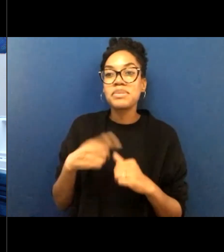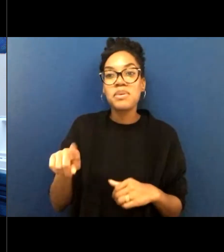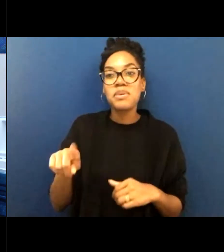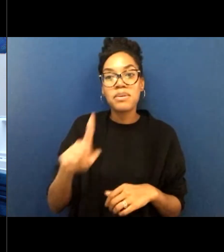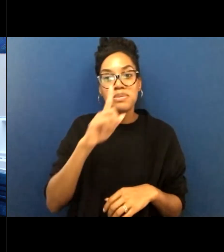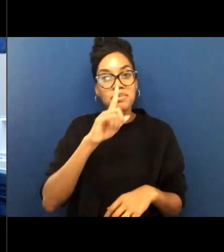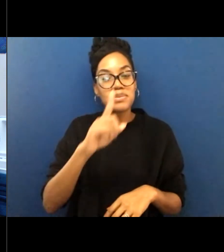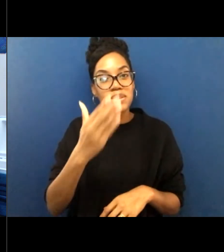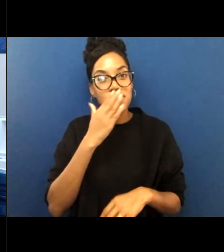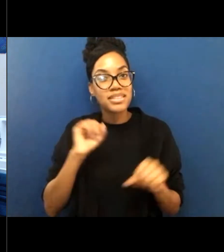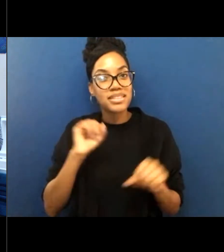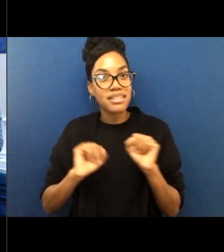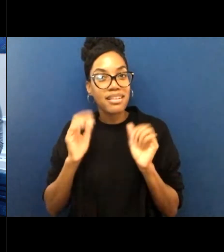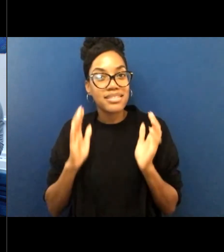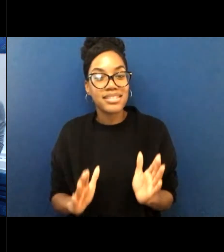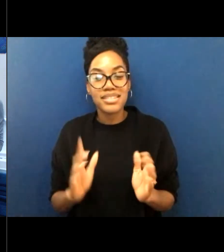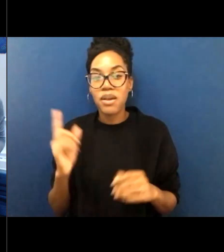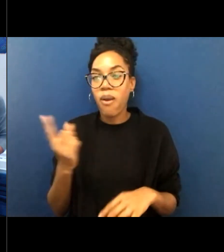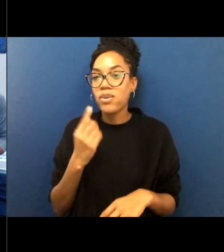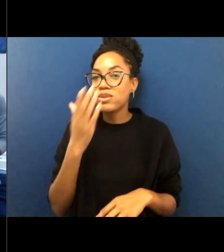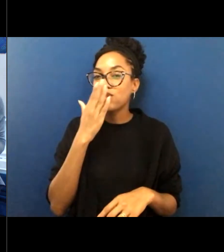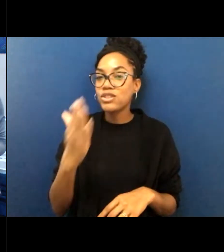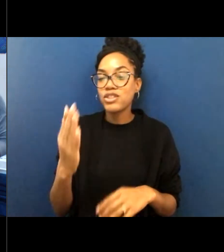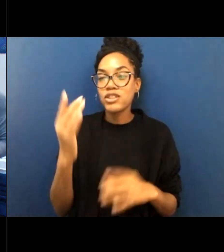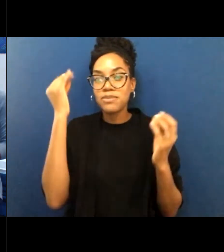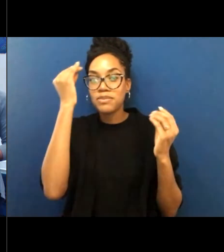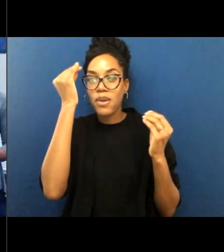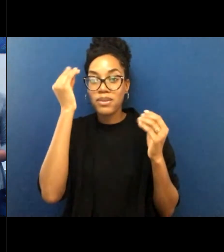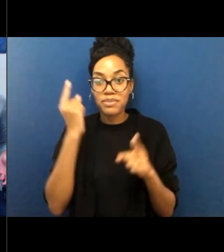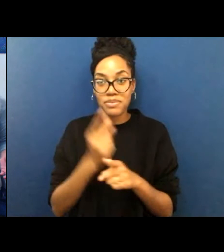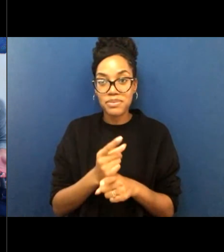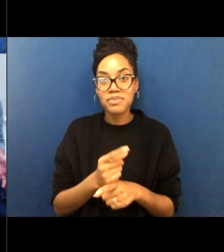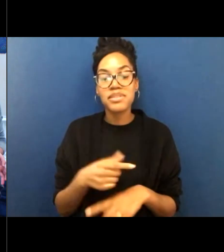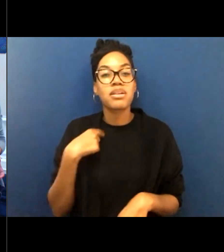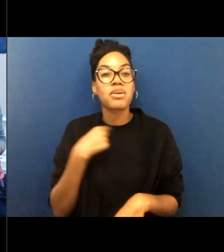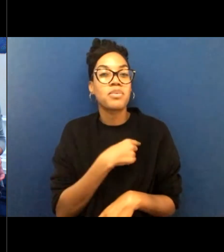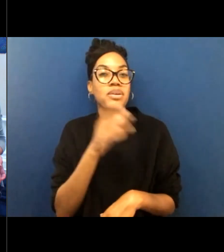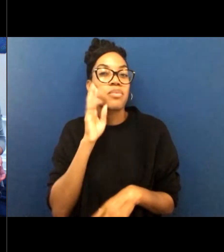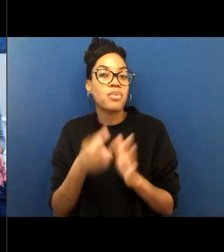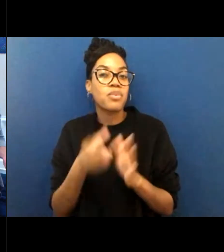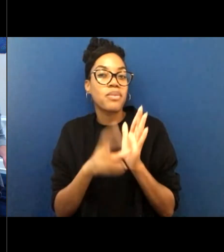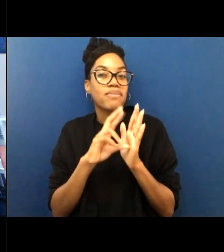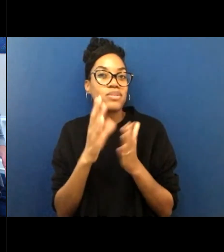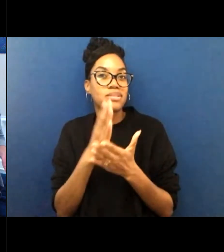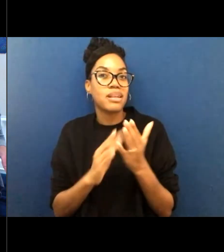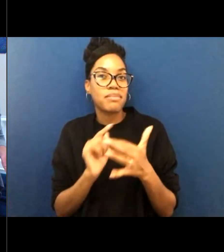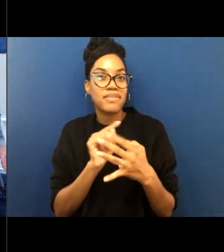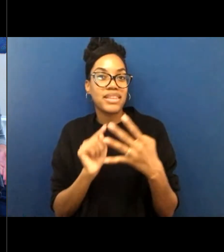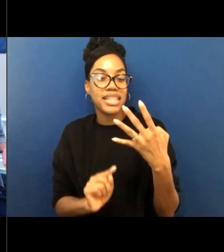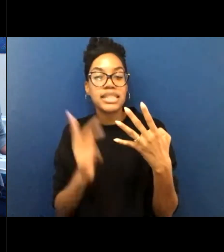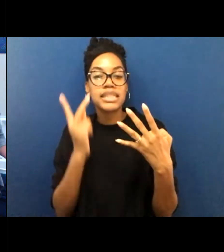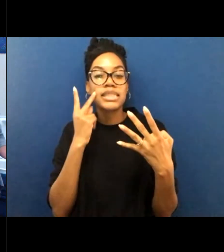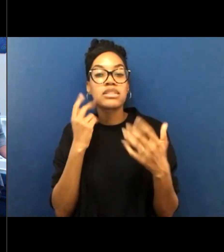We always have lots of hypotheses, right? So we're going to go through these choices. And we're going to maybe think about why some